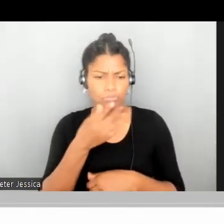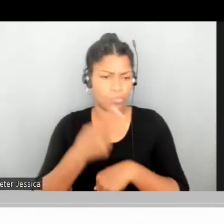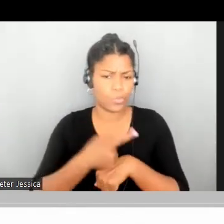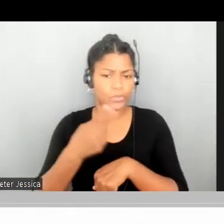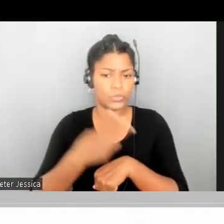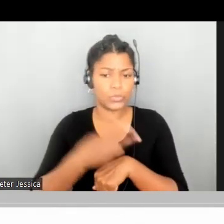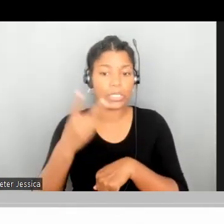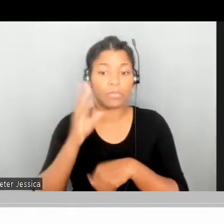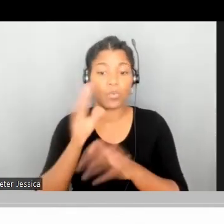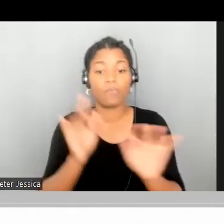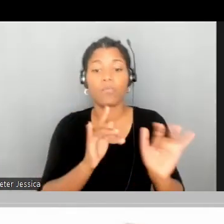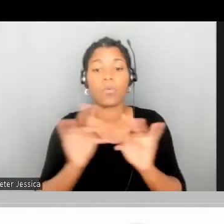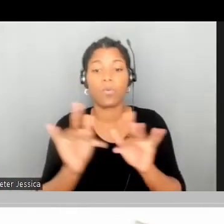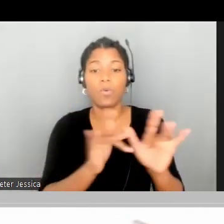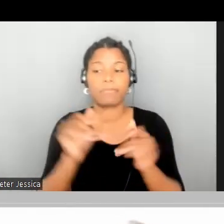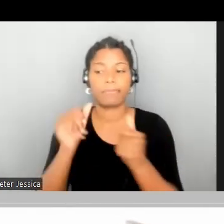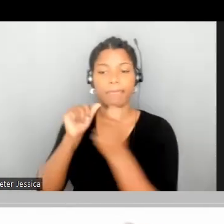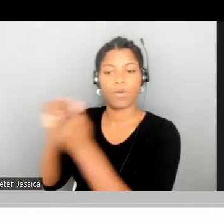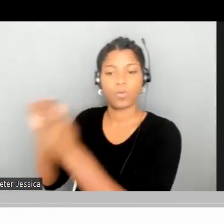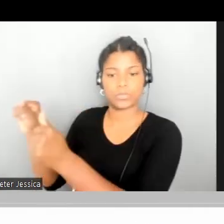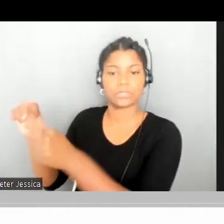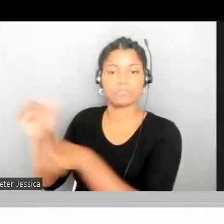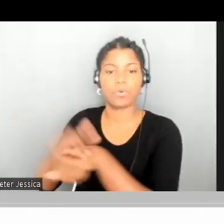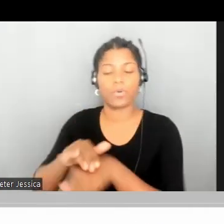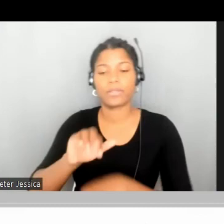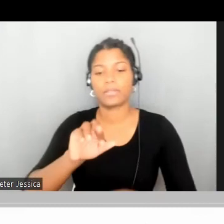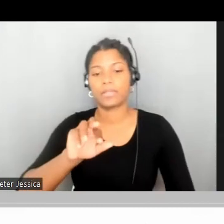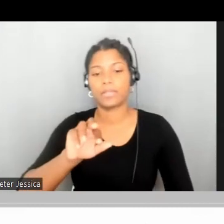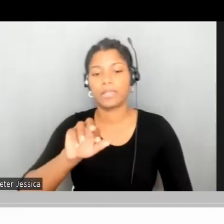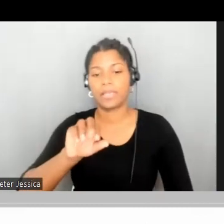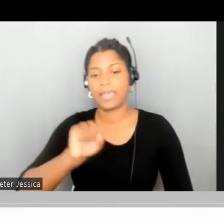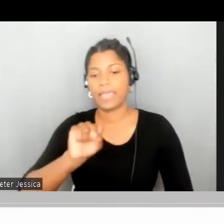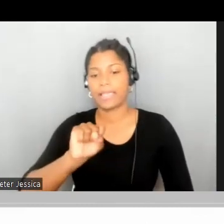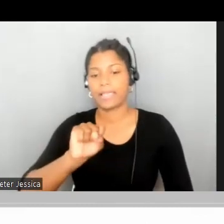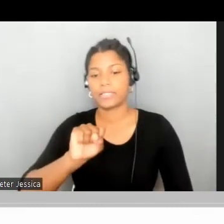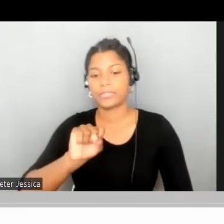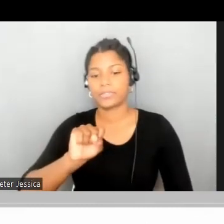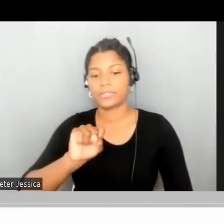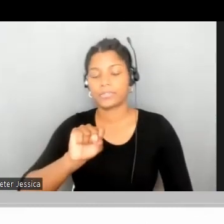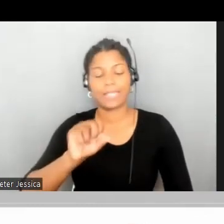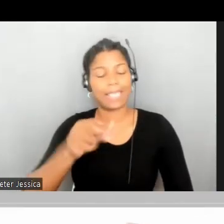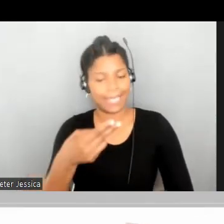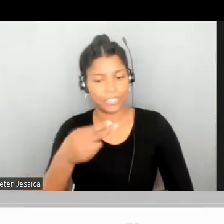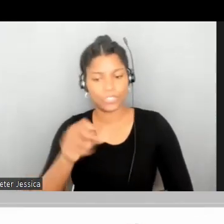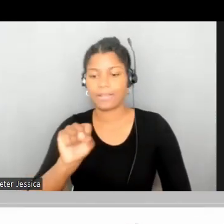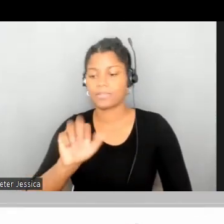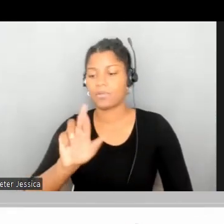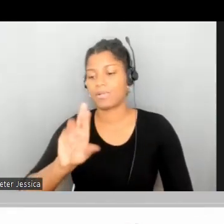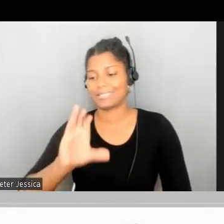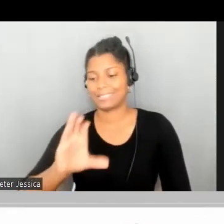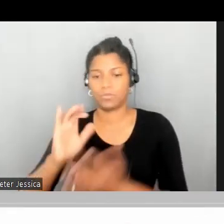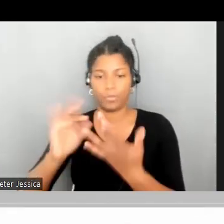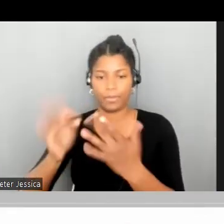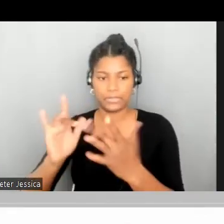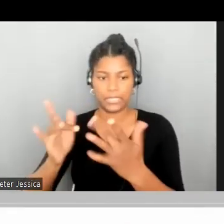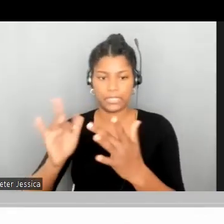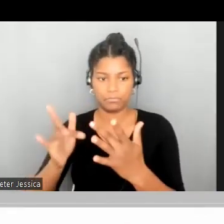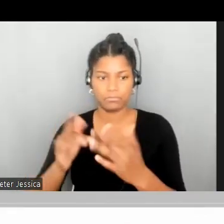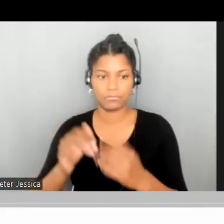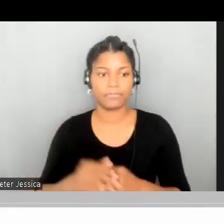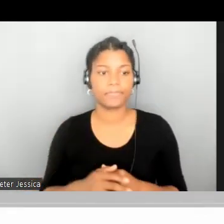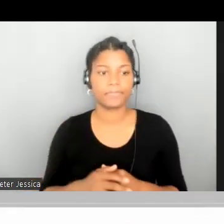the webinar on the website, and in the meantime please keep using the site, which staff is